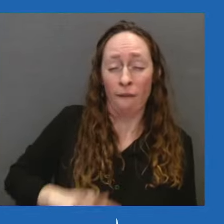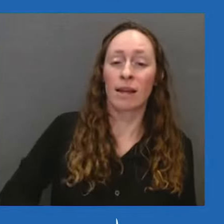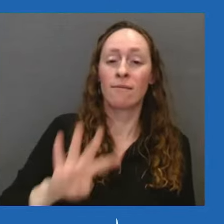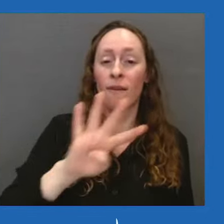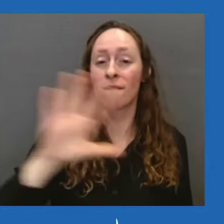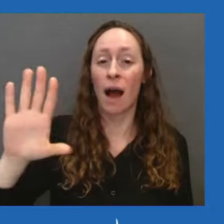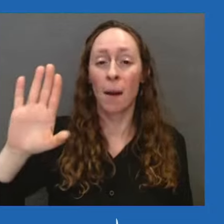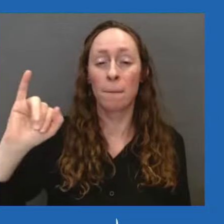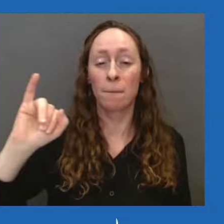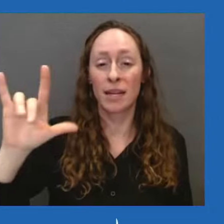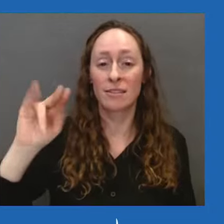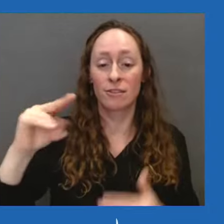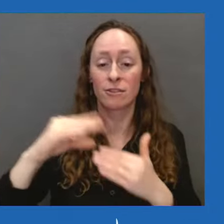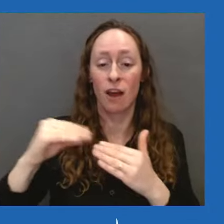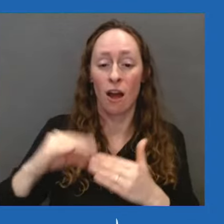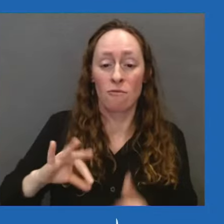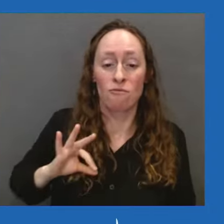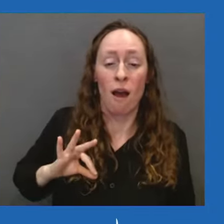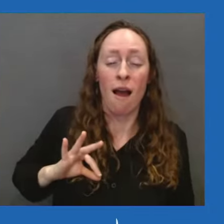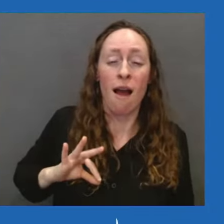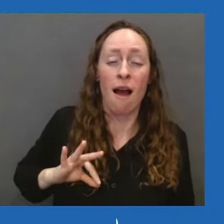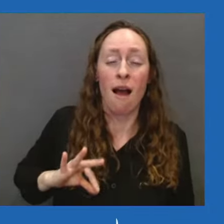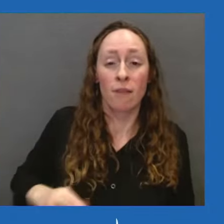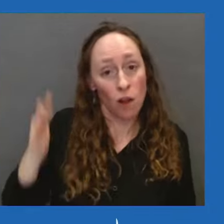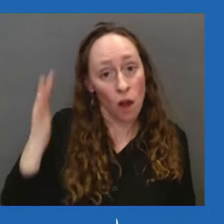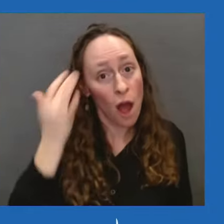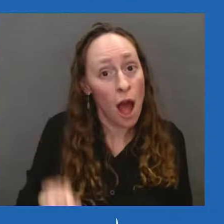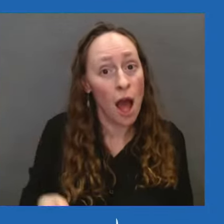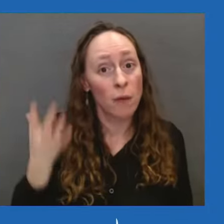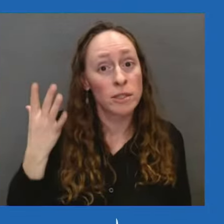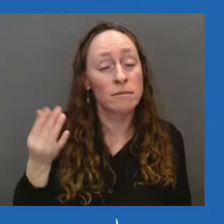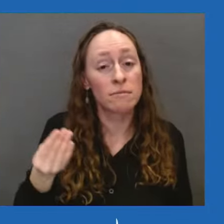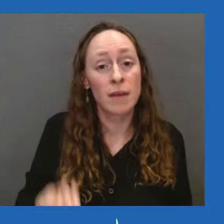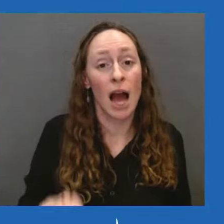Zero. Not a penny. Not one penny.